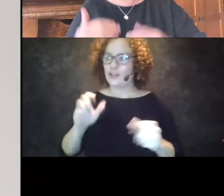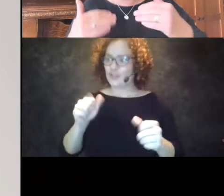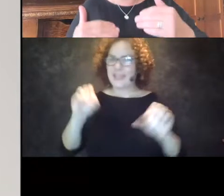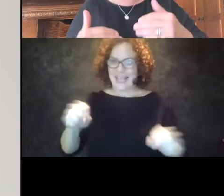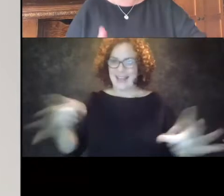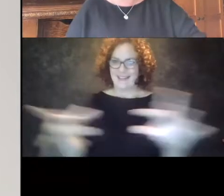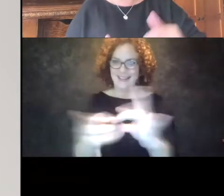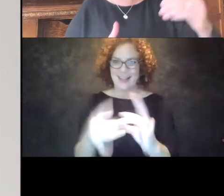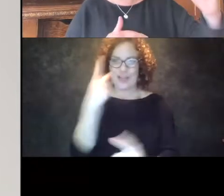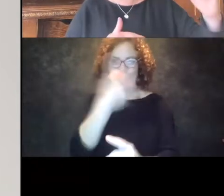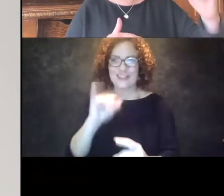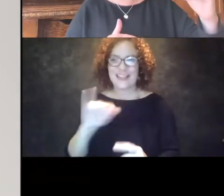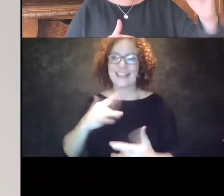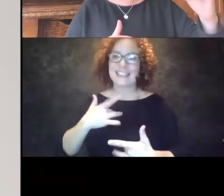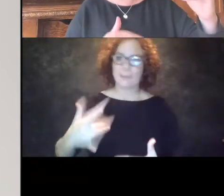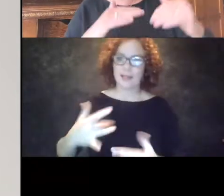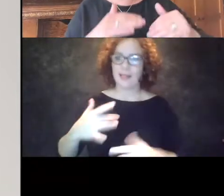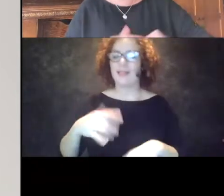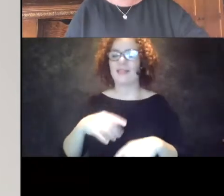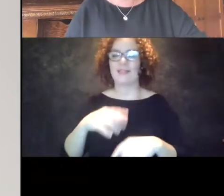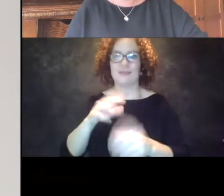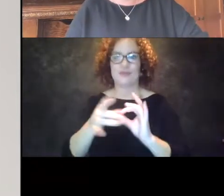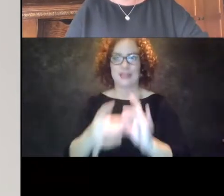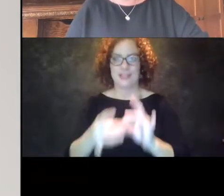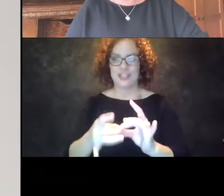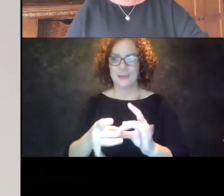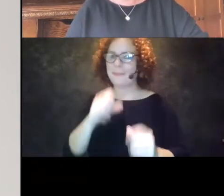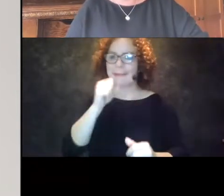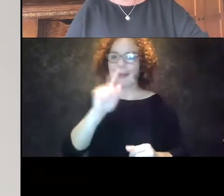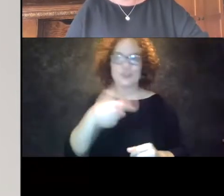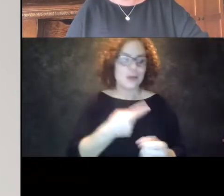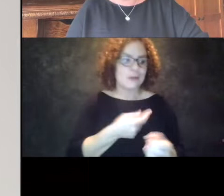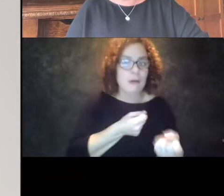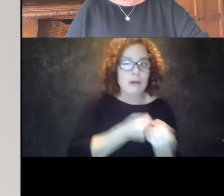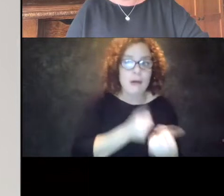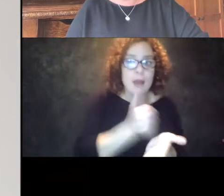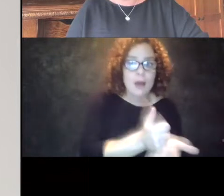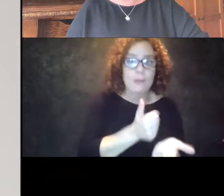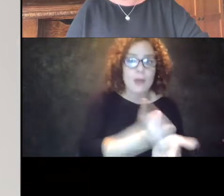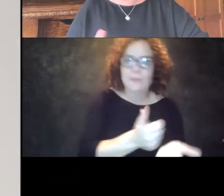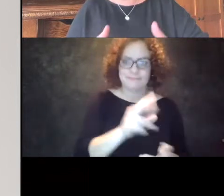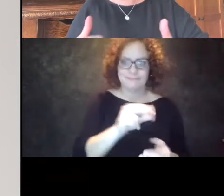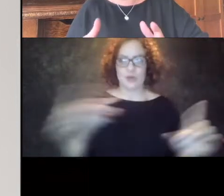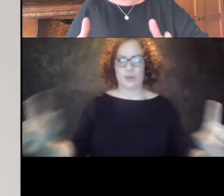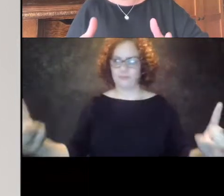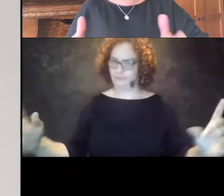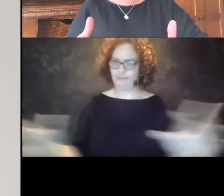that balance there. It's not just the helper helpy thing. And also insufficient strategies